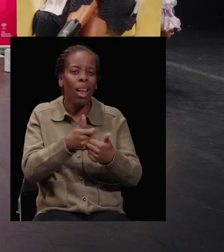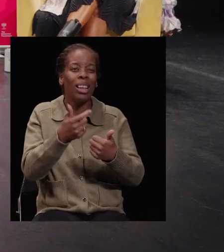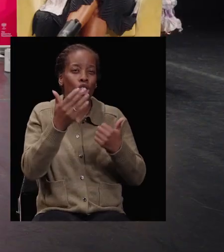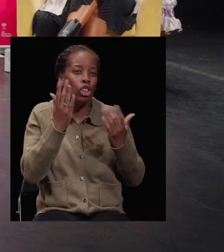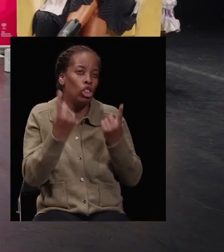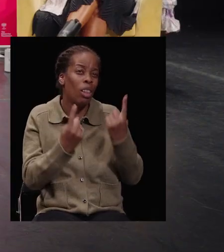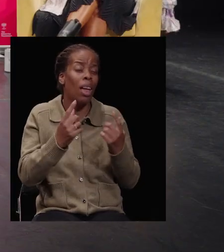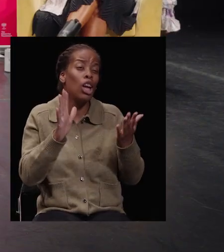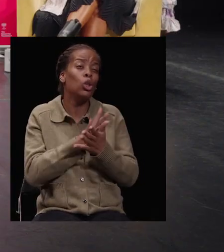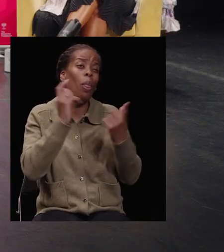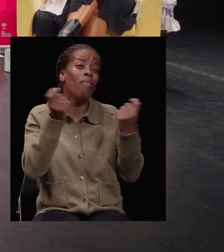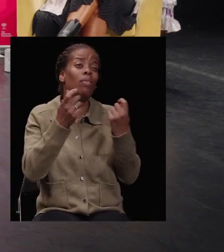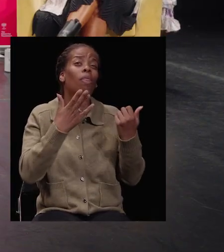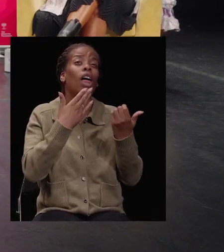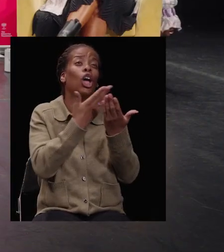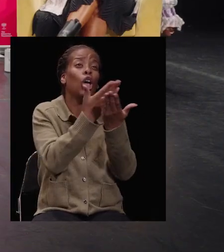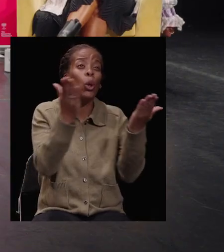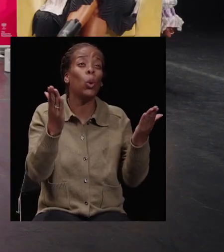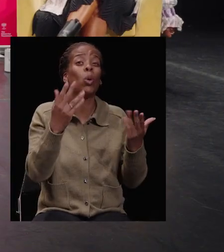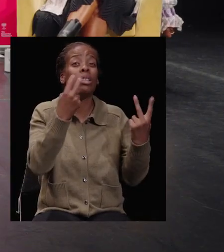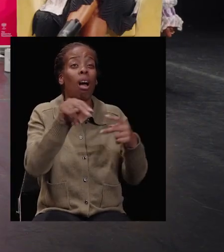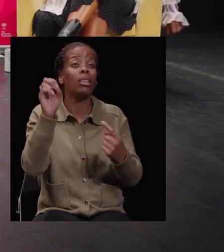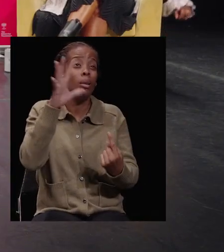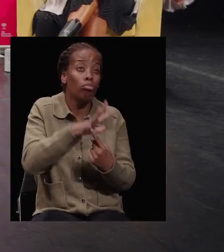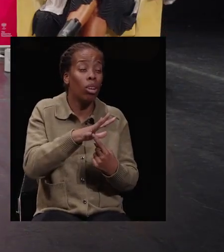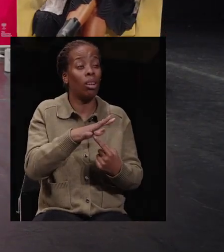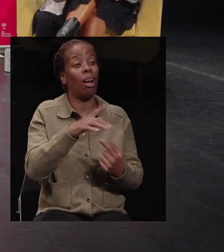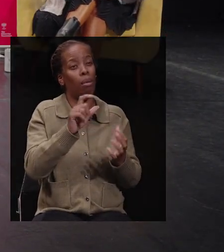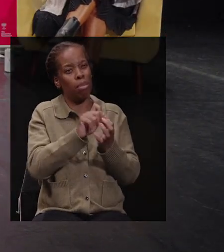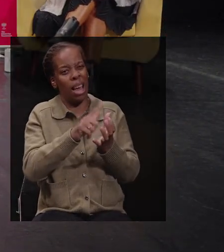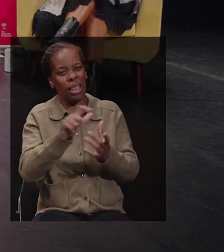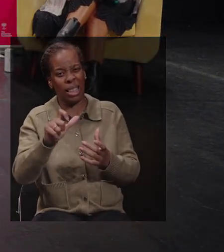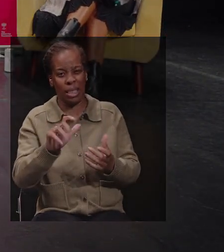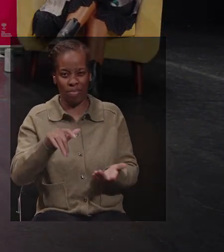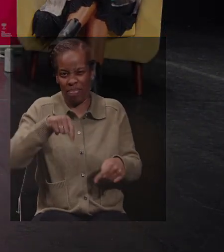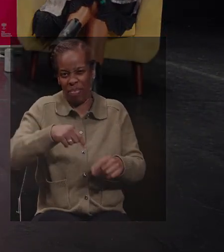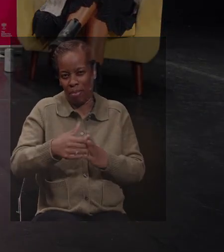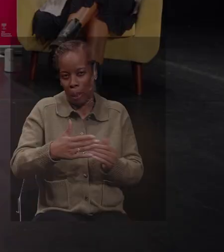Thank you very much. And thank you to Dance Umbrella and Battersea Arts Centre. (audience applauding)